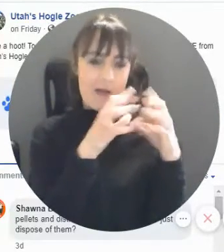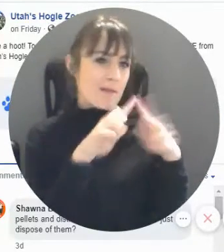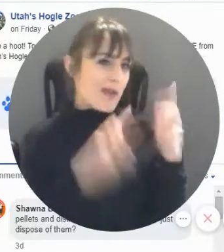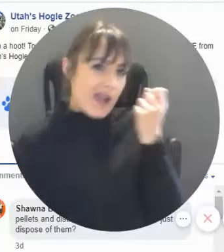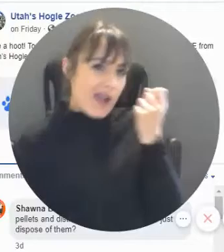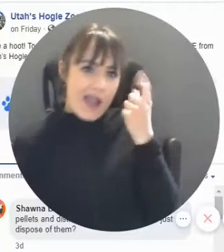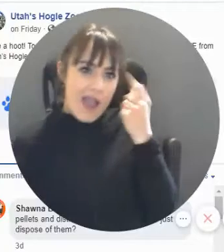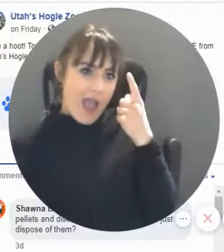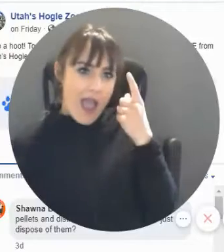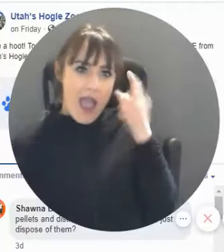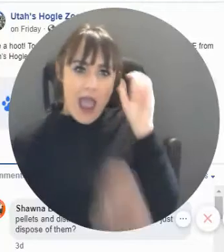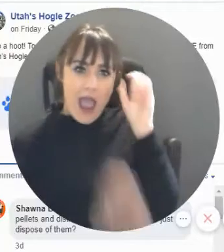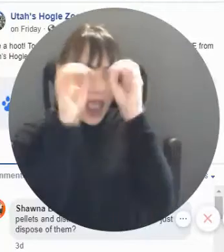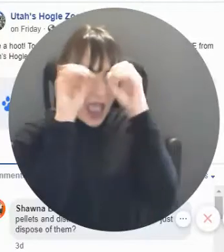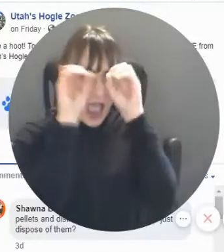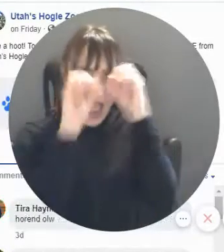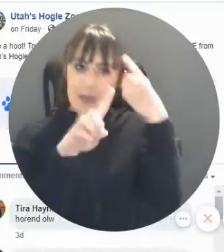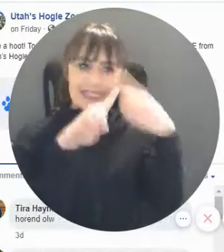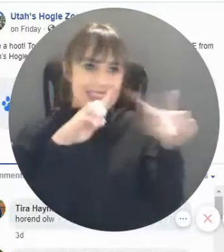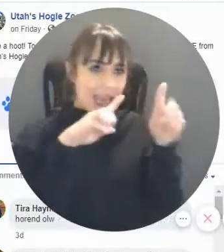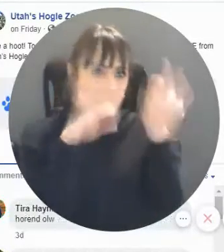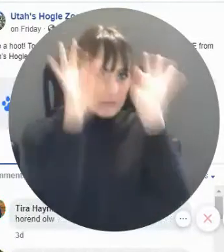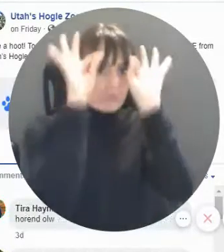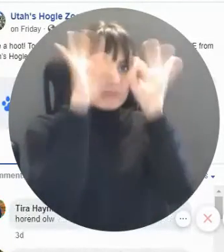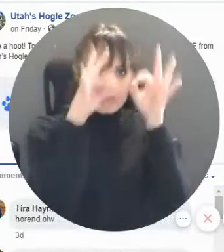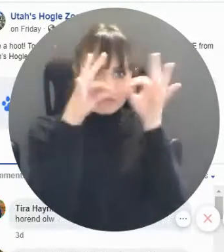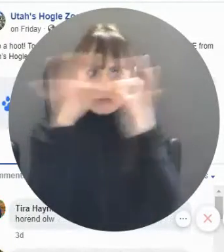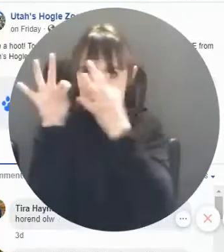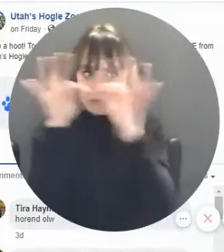(Other voice): So those joining us, this is Thor over here.